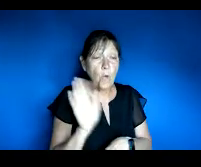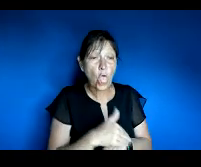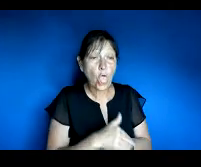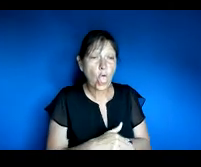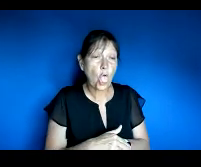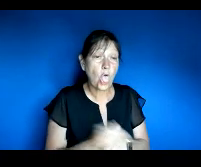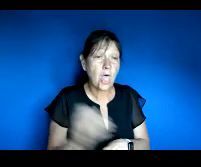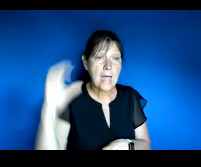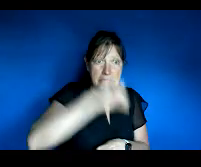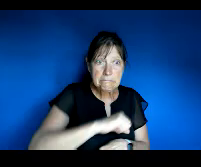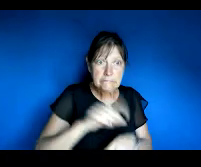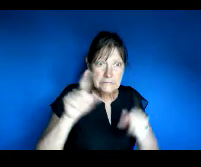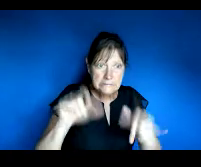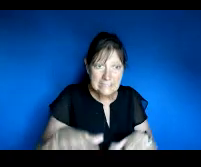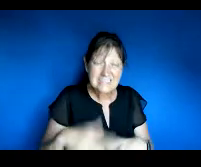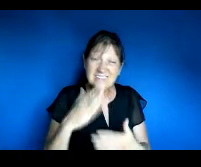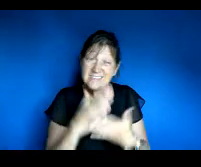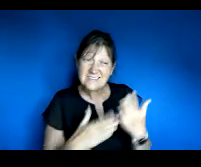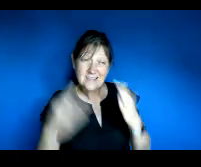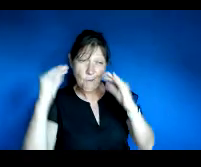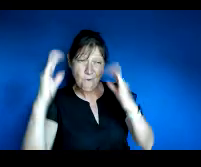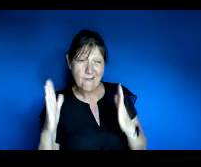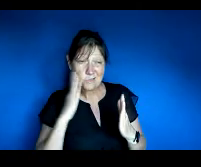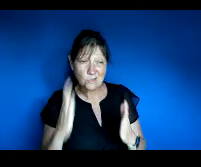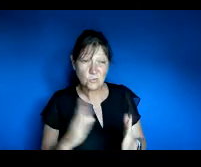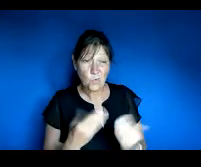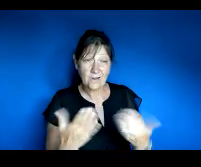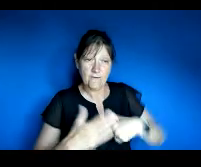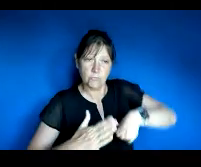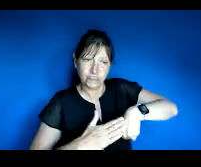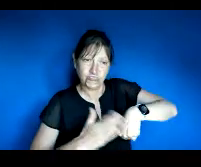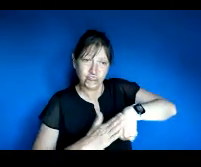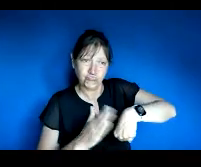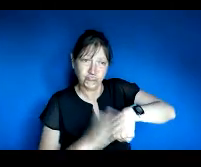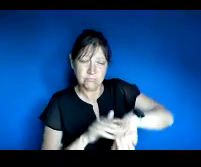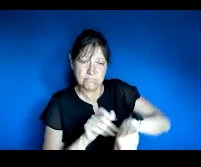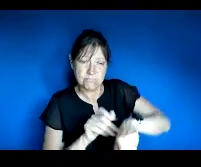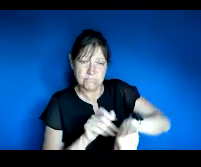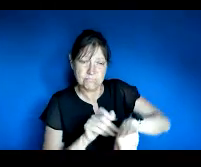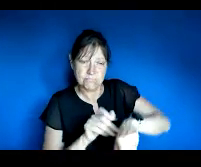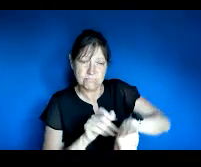some professors will provide an academic alert, they'll sort of say like, "Hey, I noticed you haven't been in class this week,"